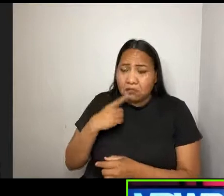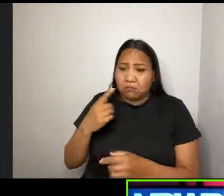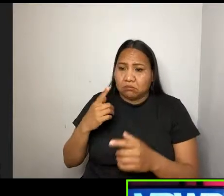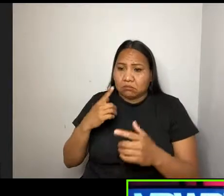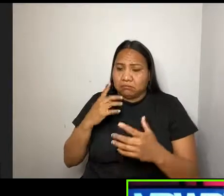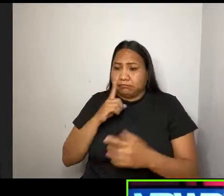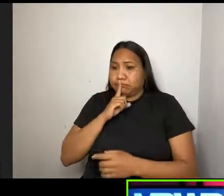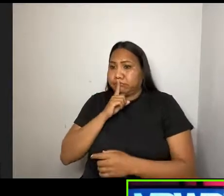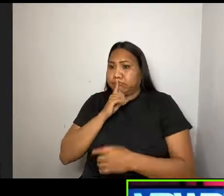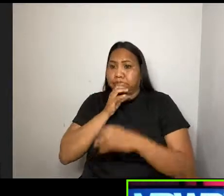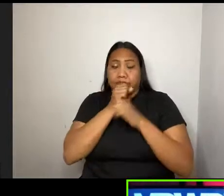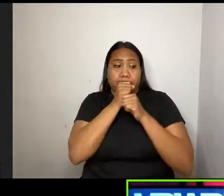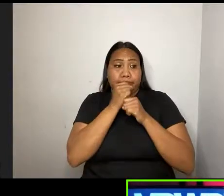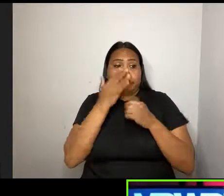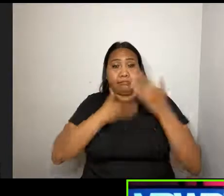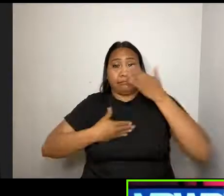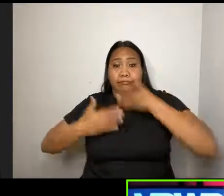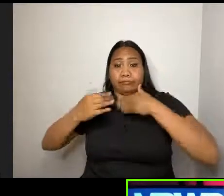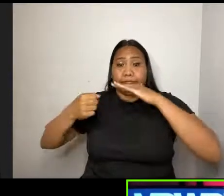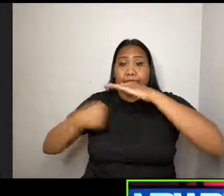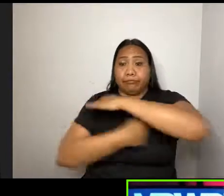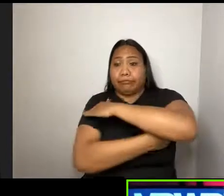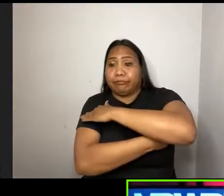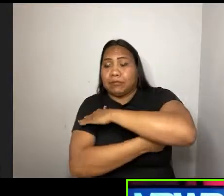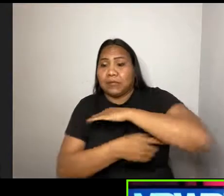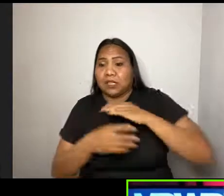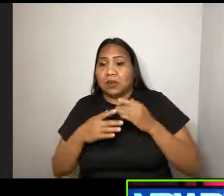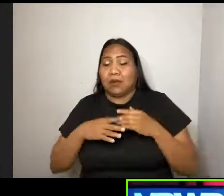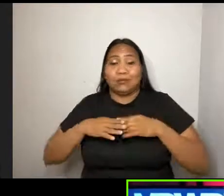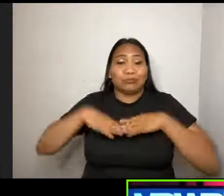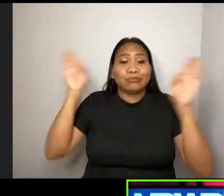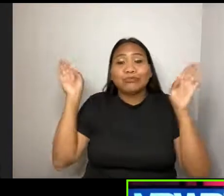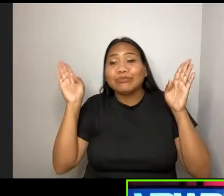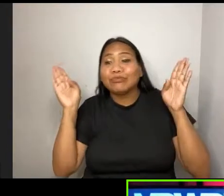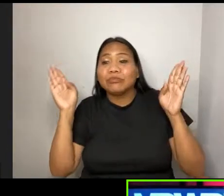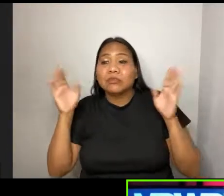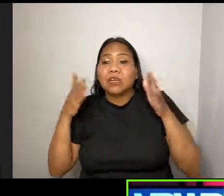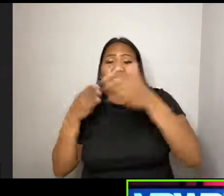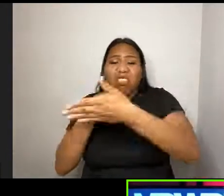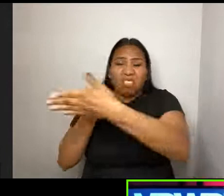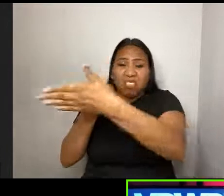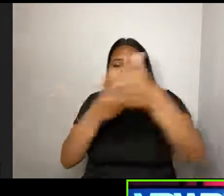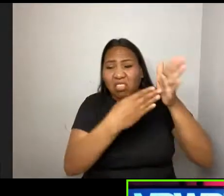in systemic racism regardless of whether we want to or not because that's the system we are in.